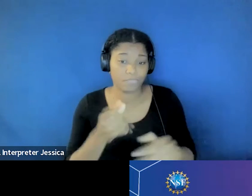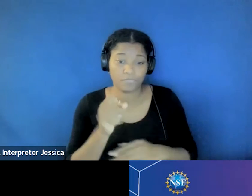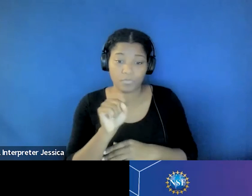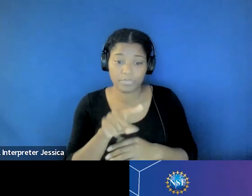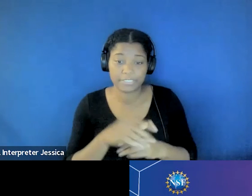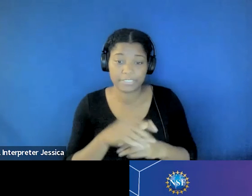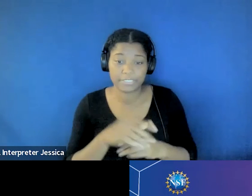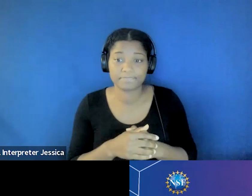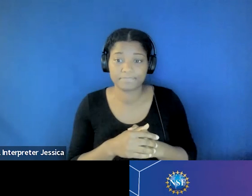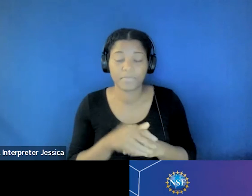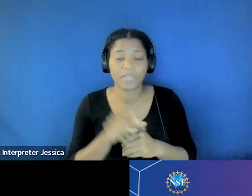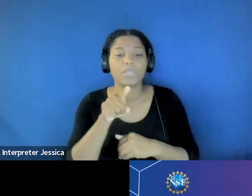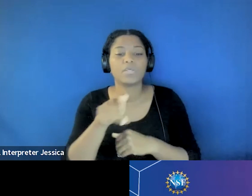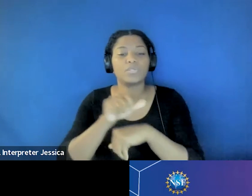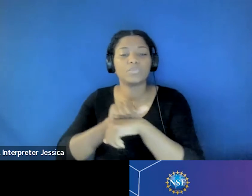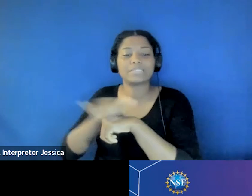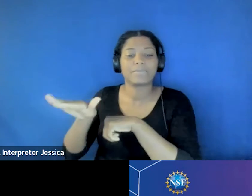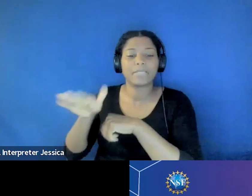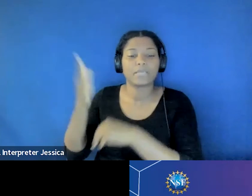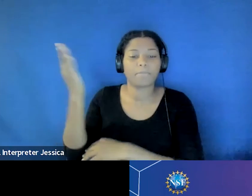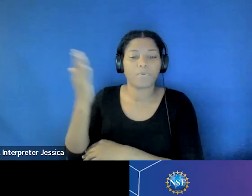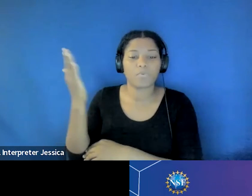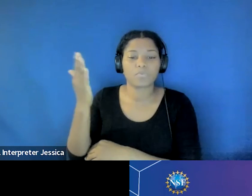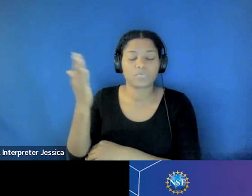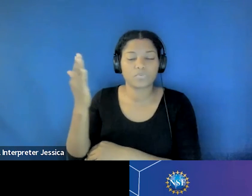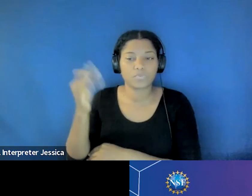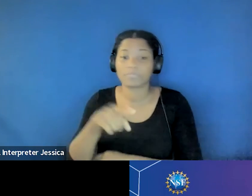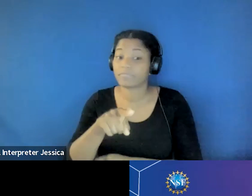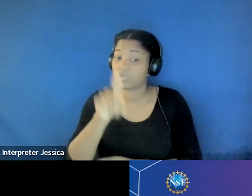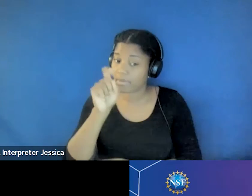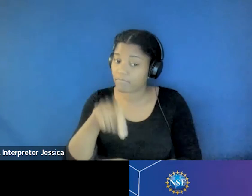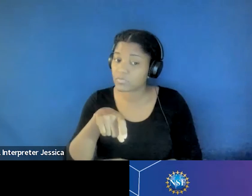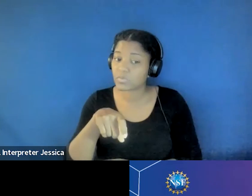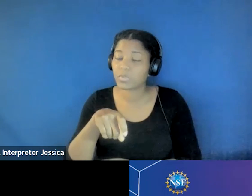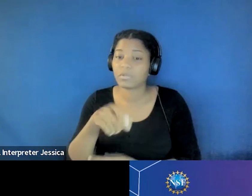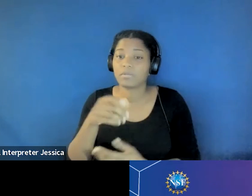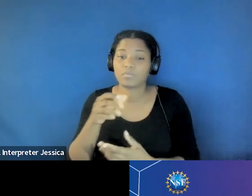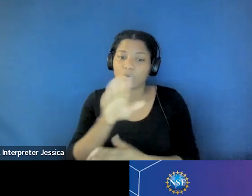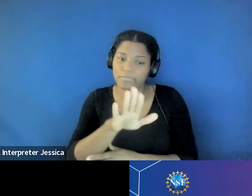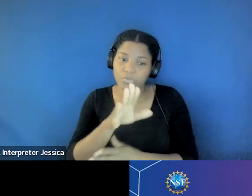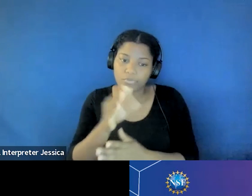When you submit a proposal you are supposed to, and your proposal will fare poorly if you don't,